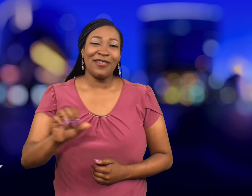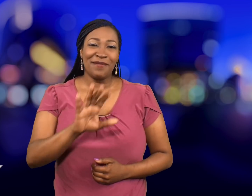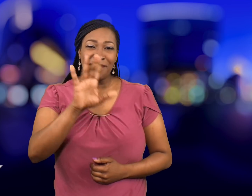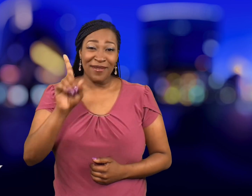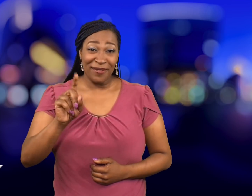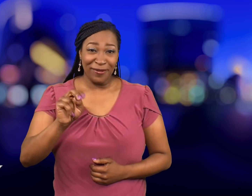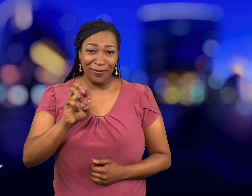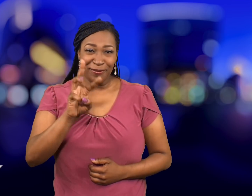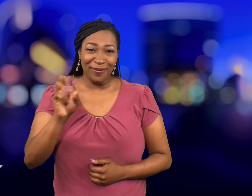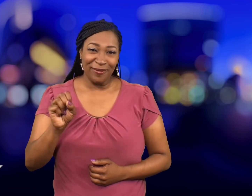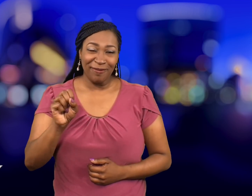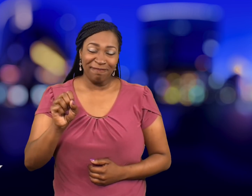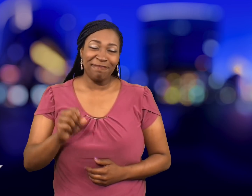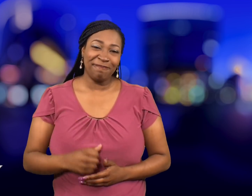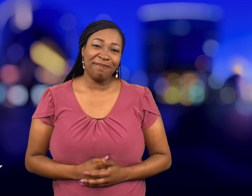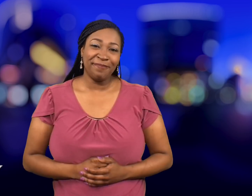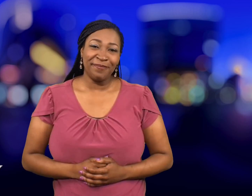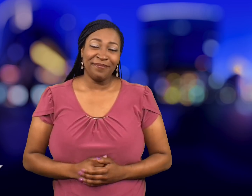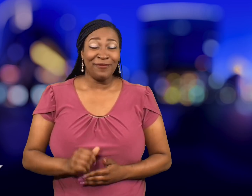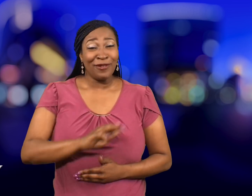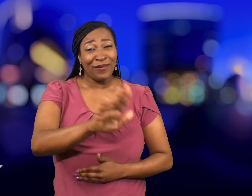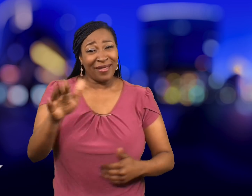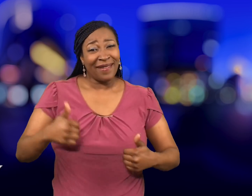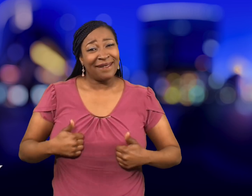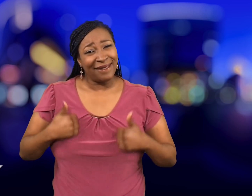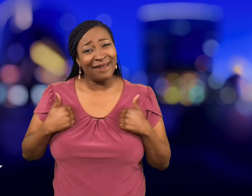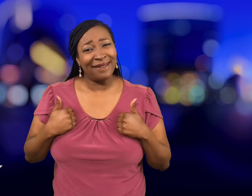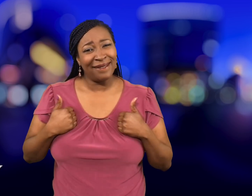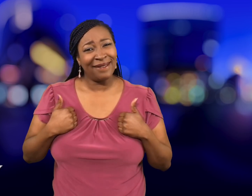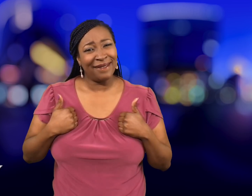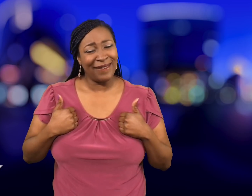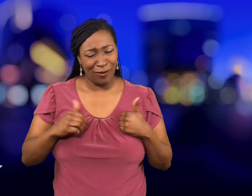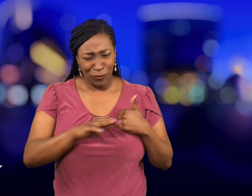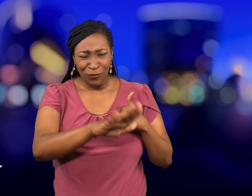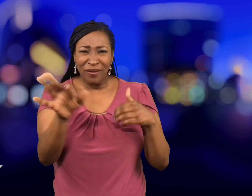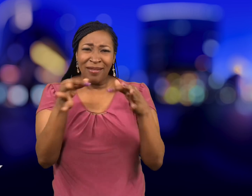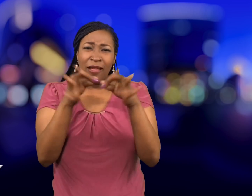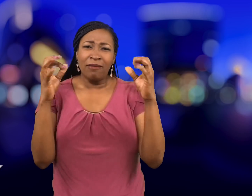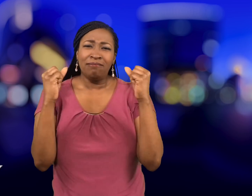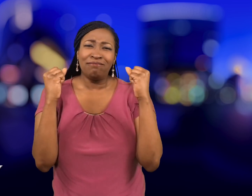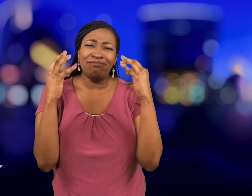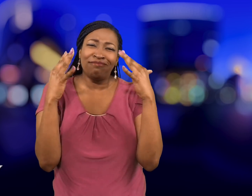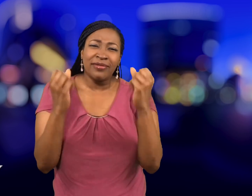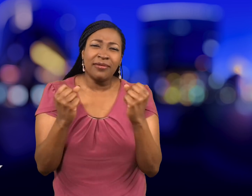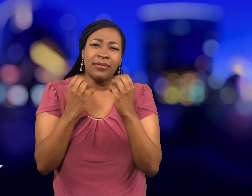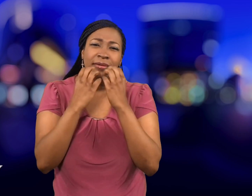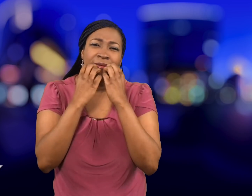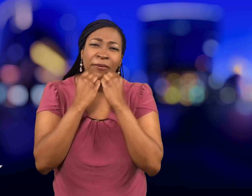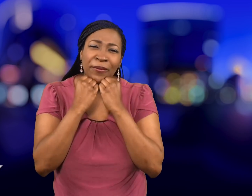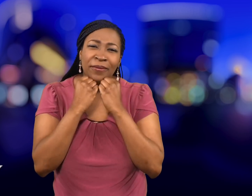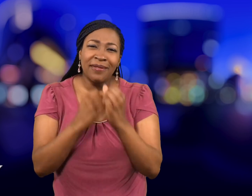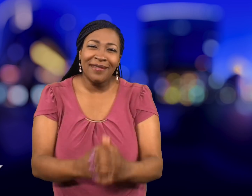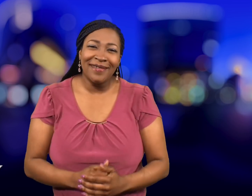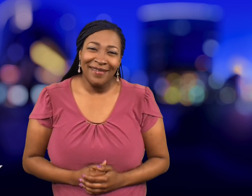Sign1News. Your life. Your language.